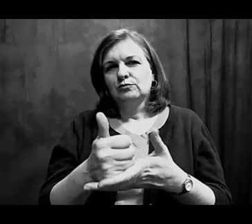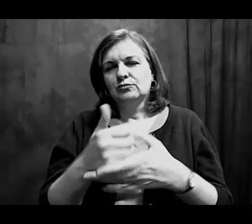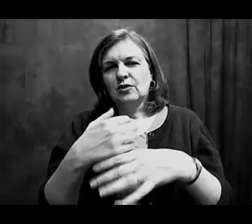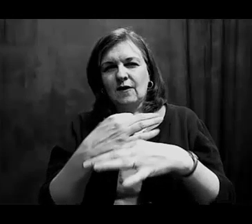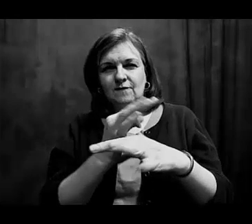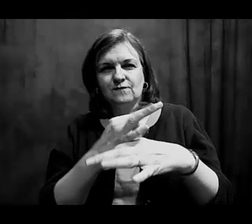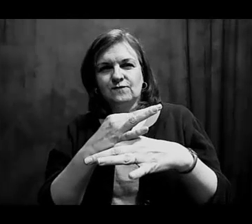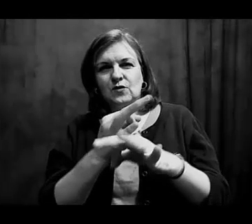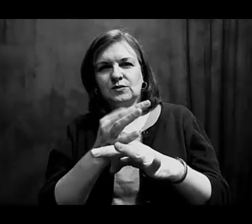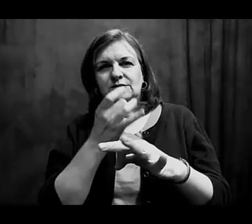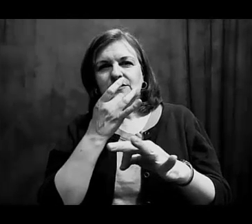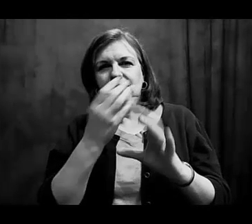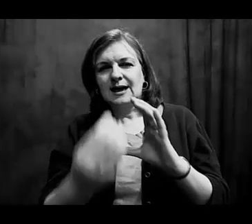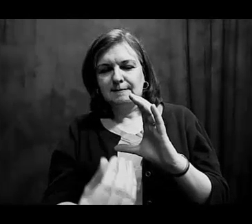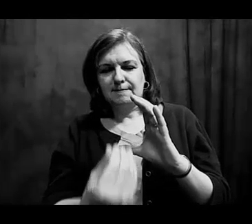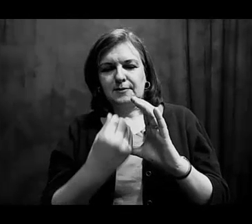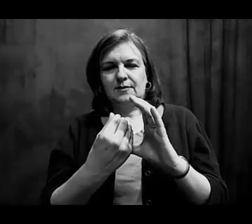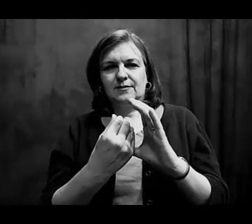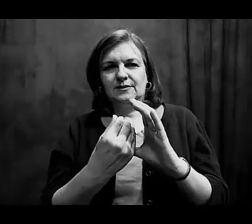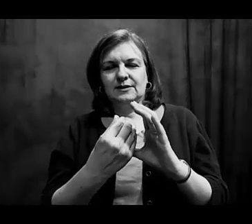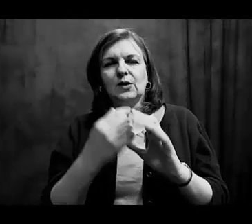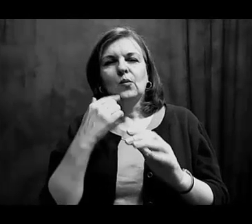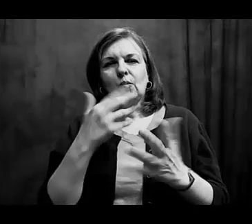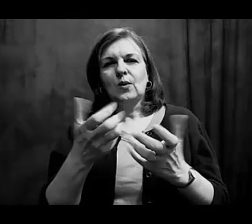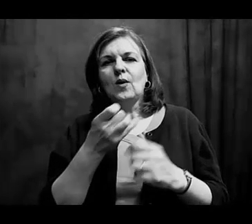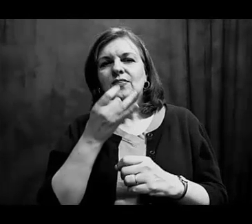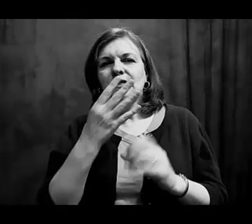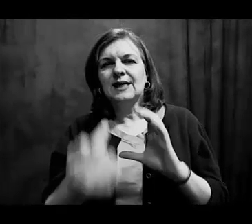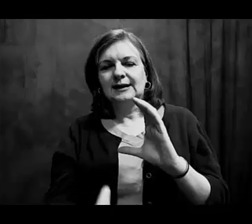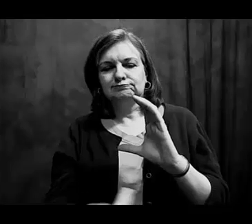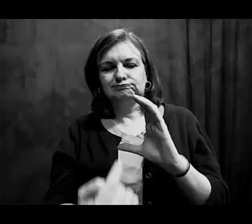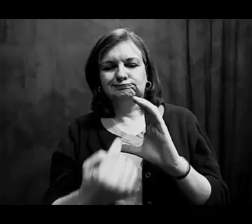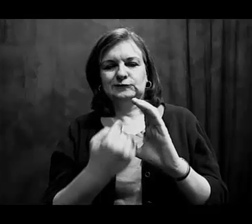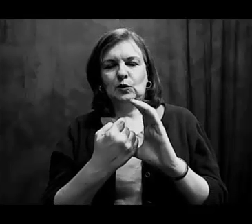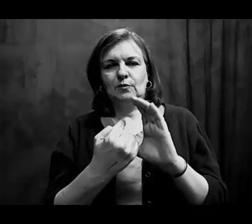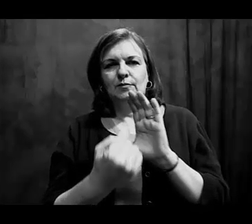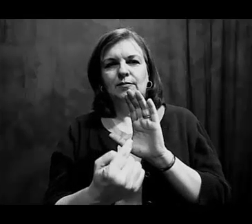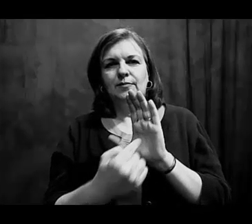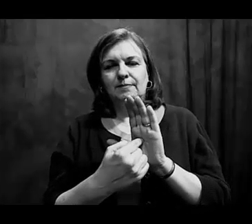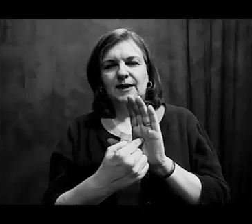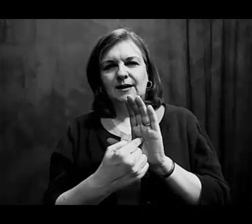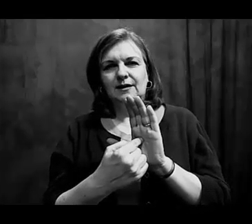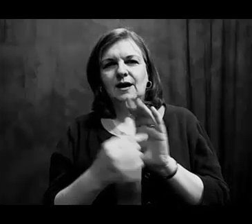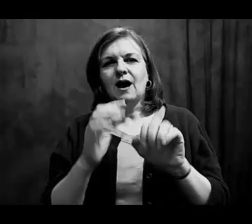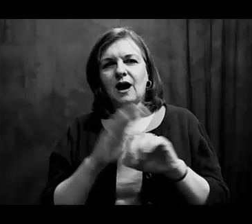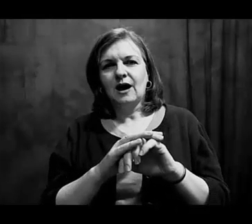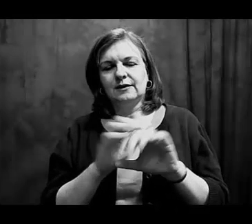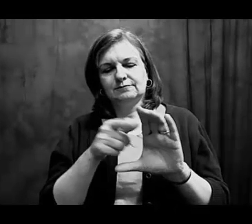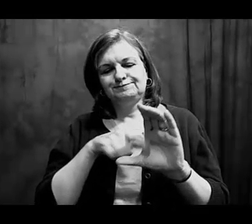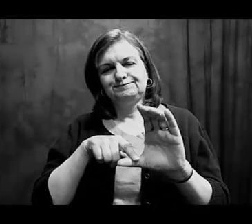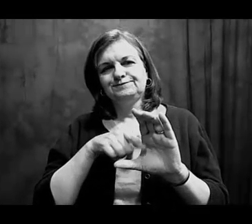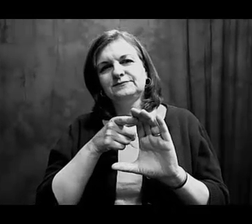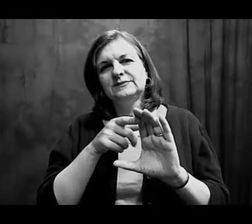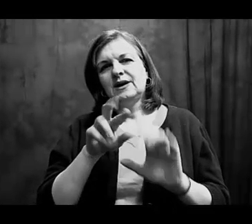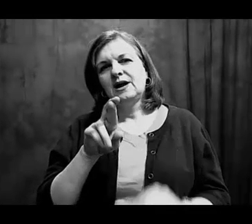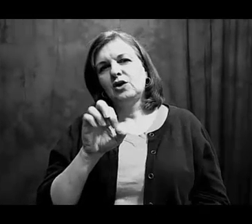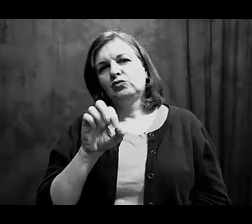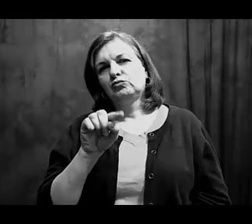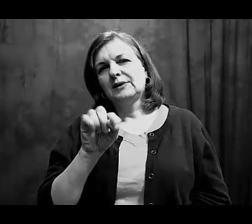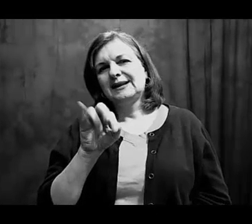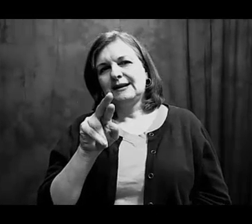the light and the idea is to focus the light onto the retina